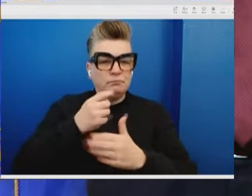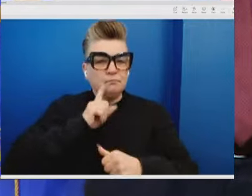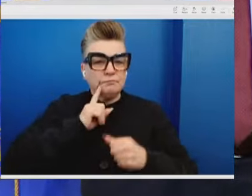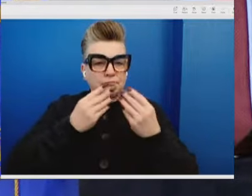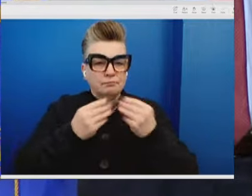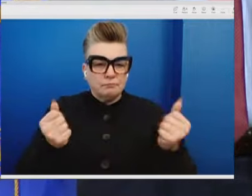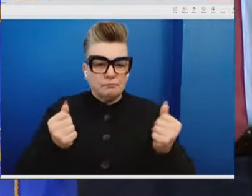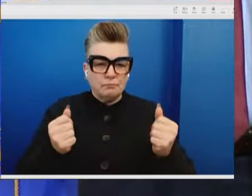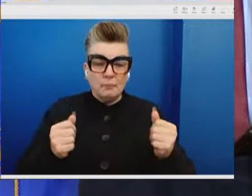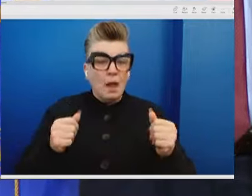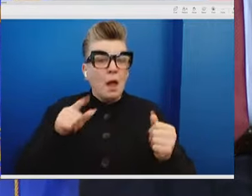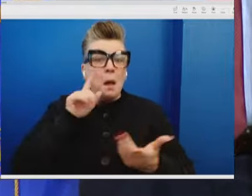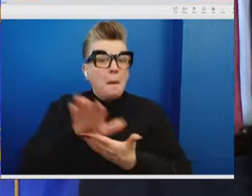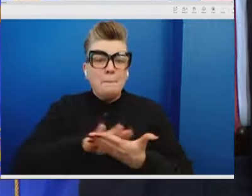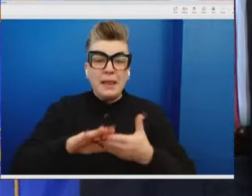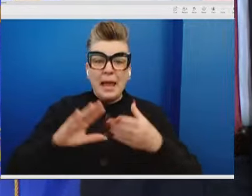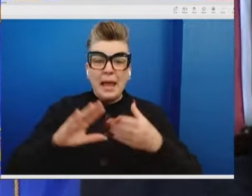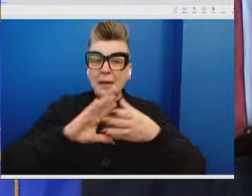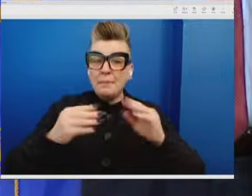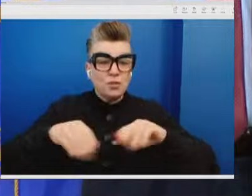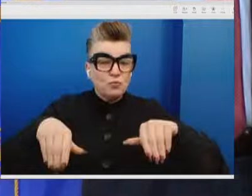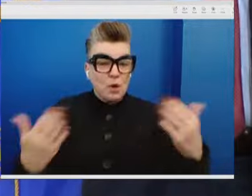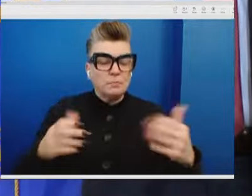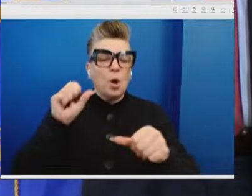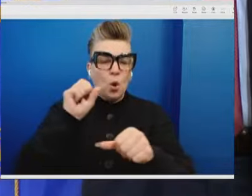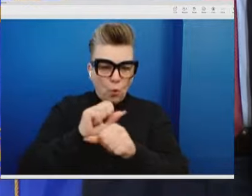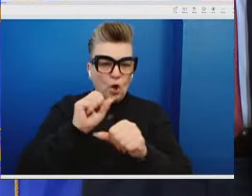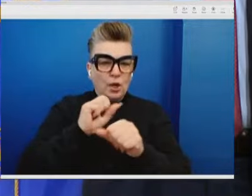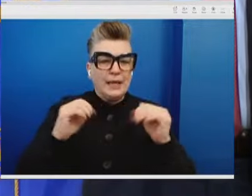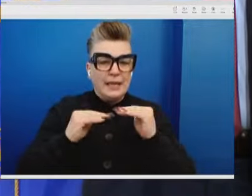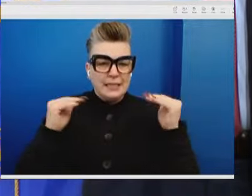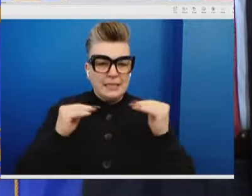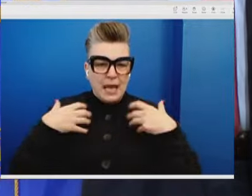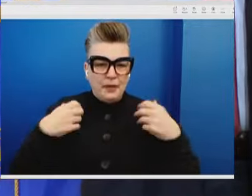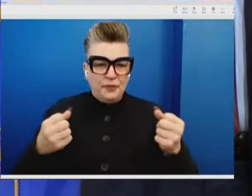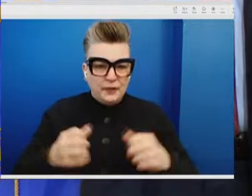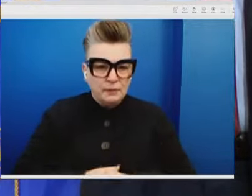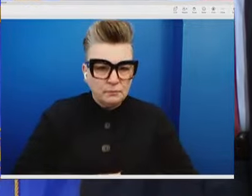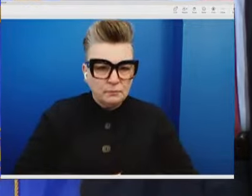Now this administration has been able to use the power to convene quite effectively to get to this